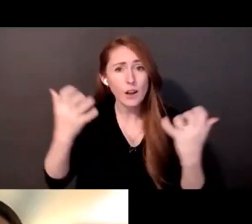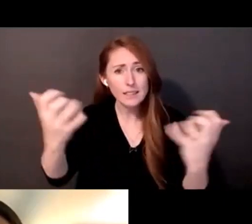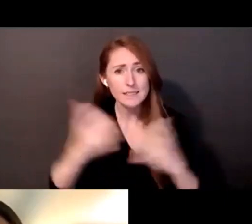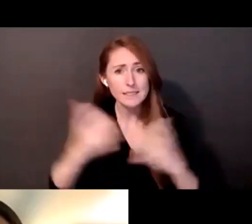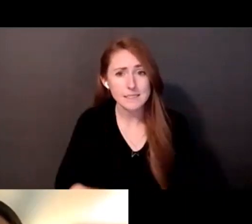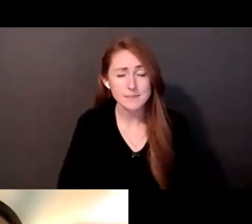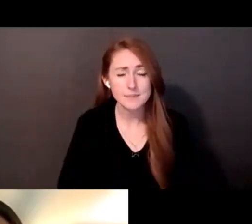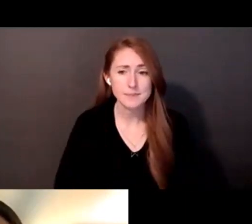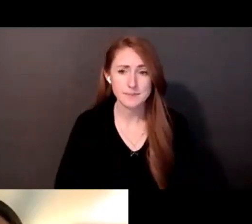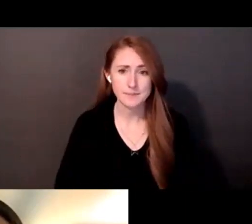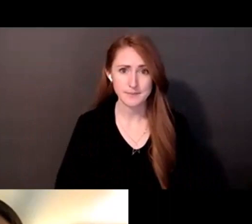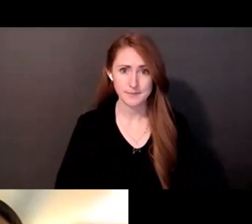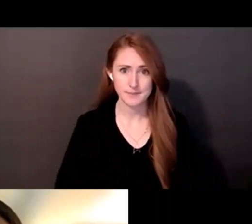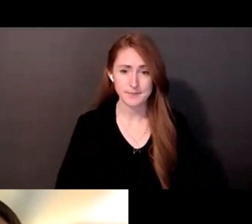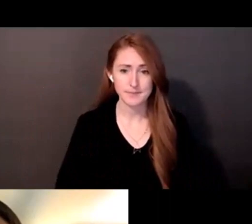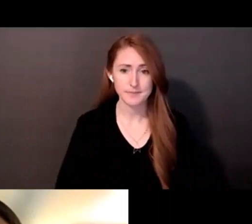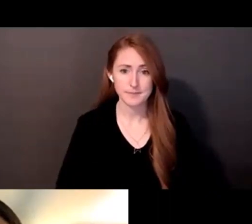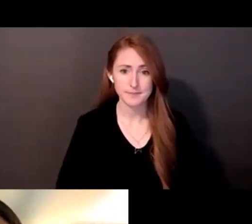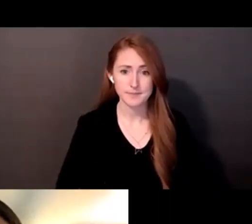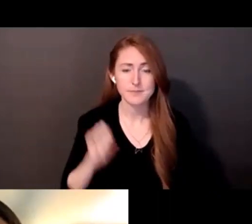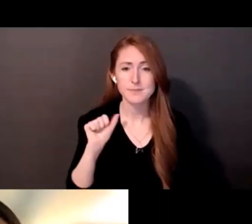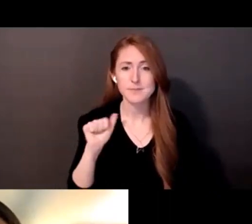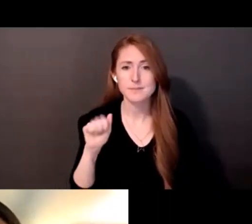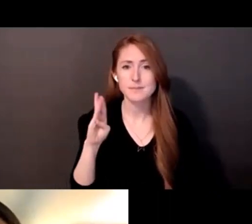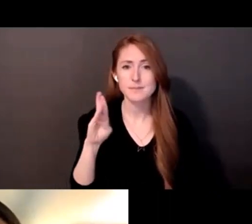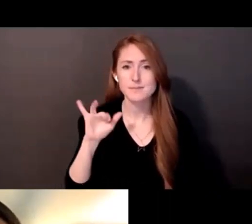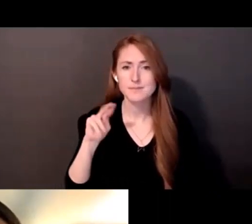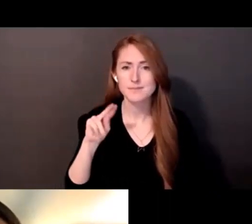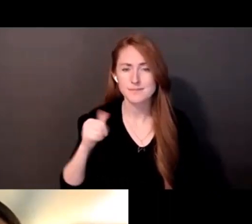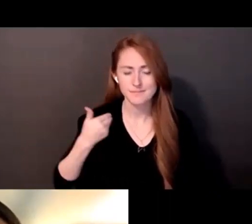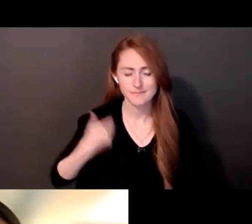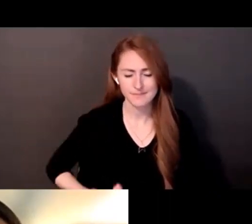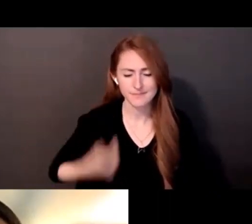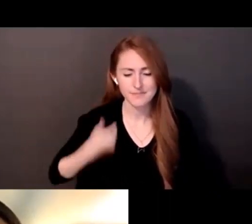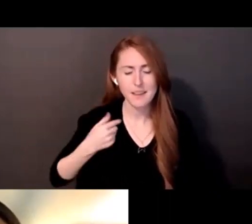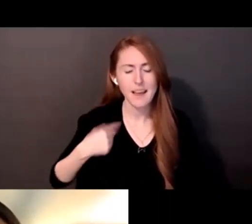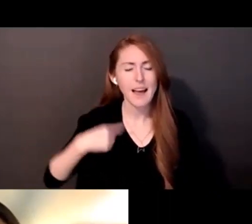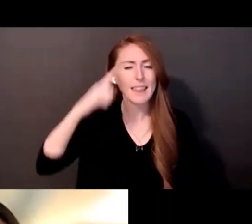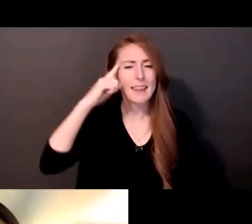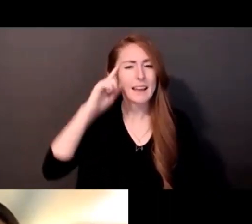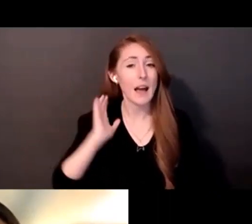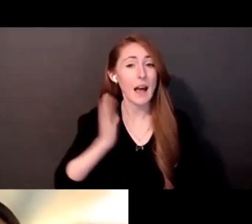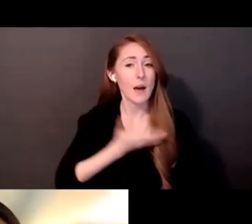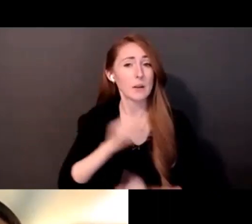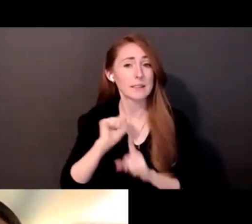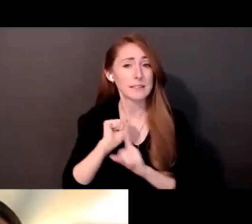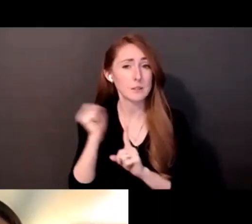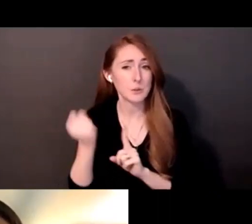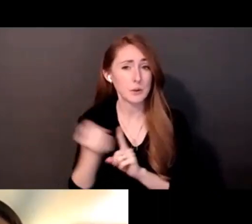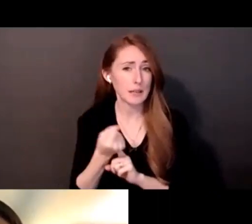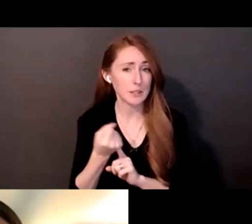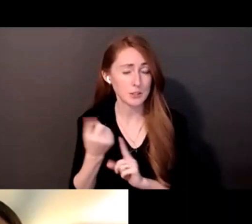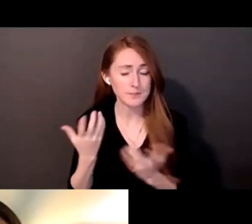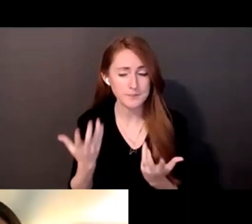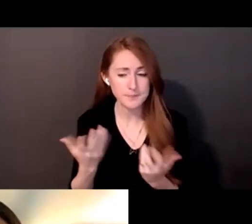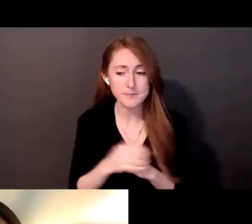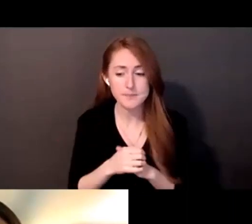Yeah. Hi, it's Sabrina. I think in our case, we had small enough groups